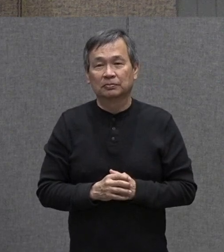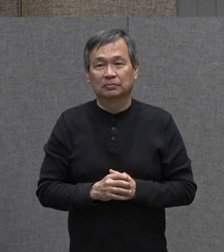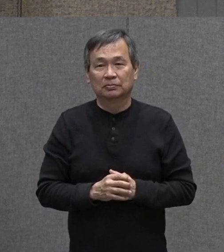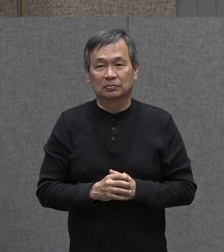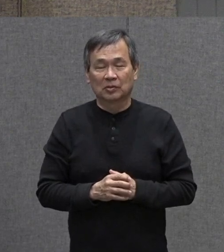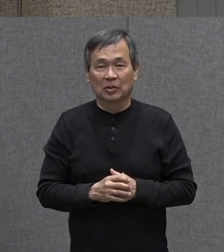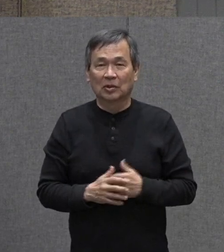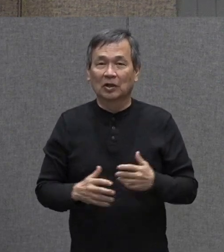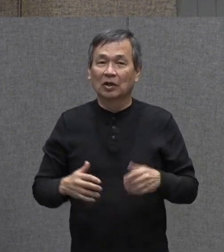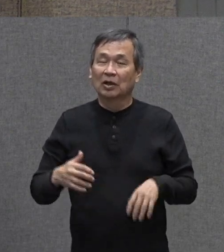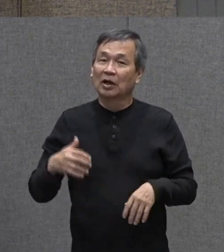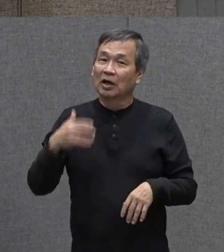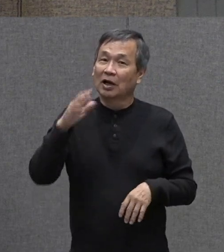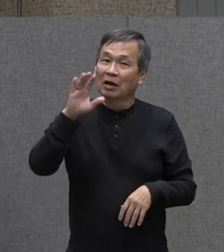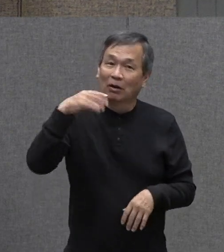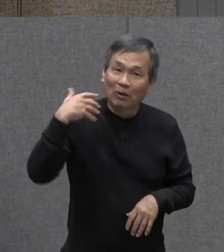We've done a really good job of knowing